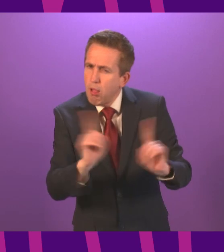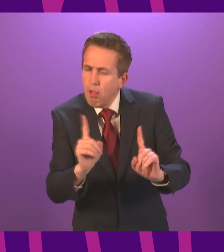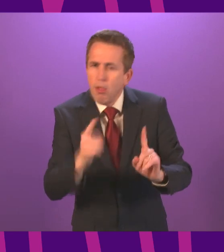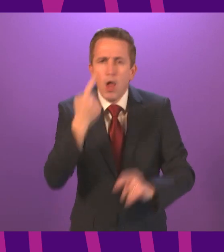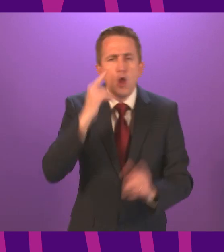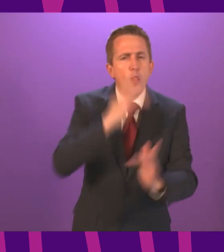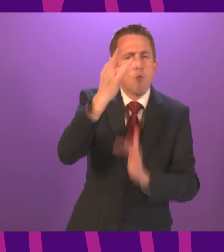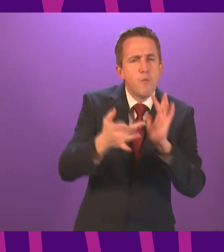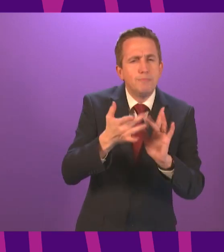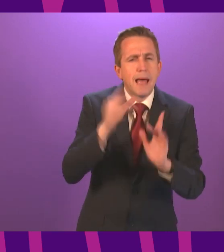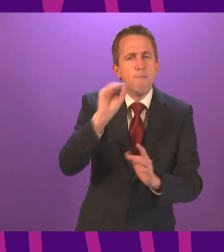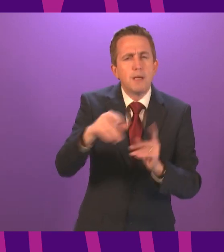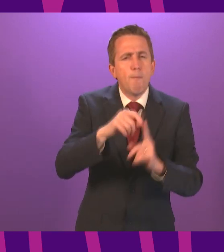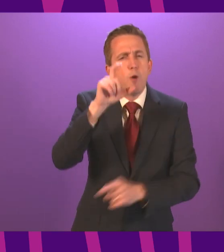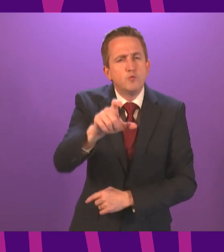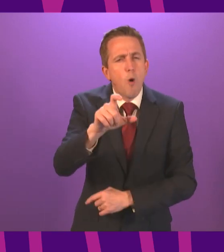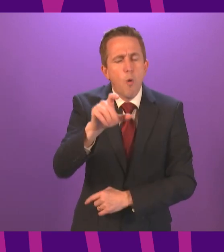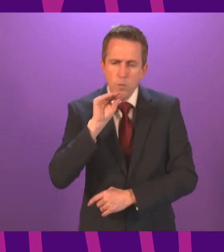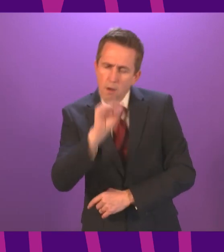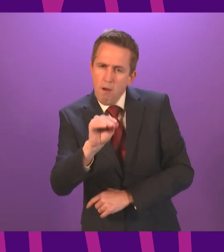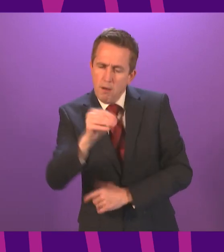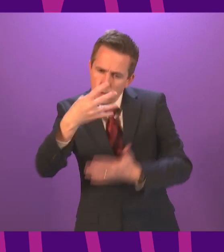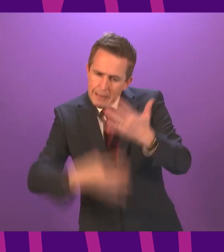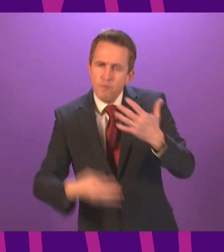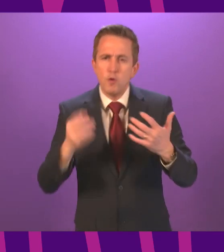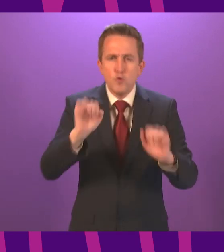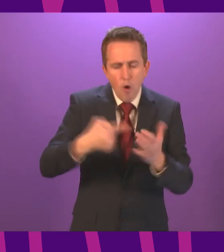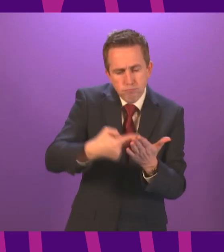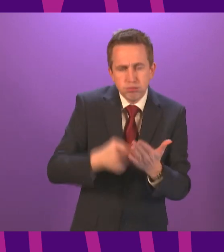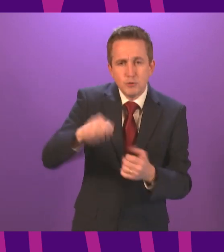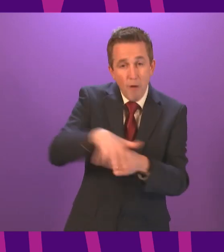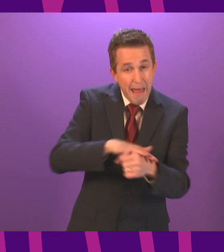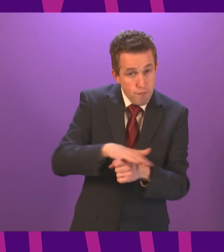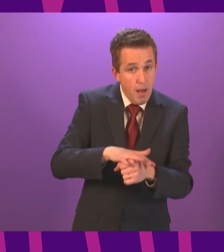I will close by giving a summary of the advice and rules that are in place. With the exception